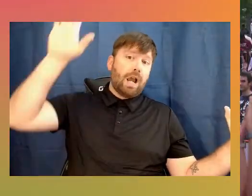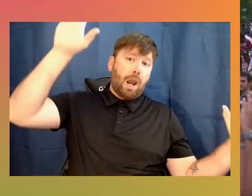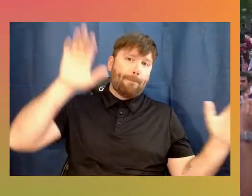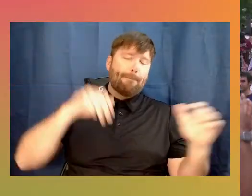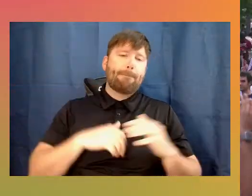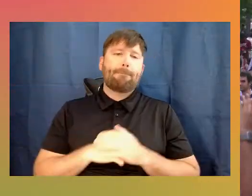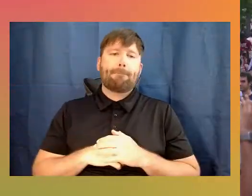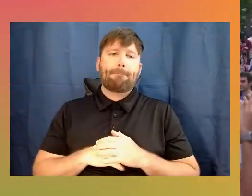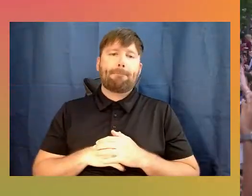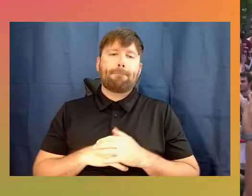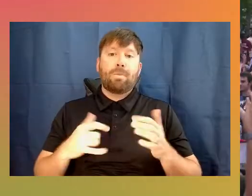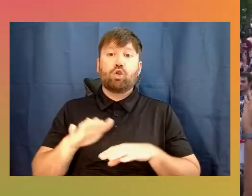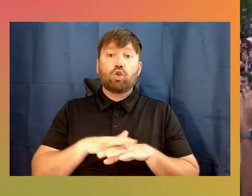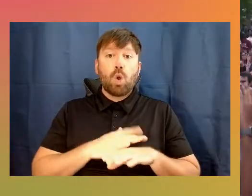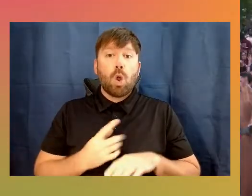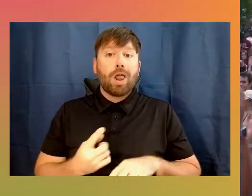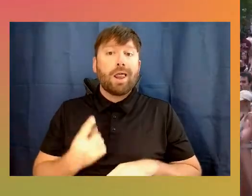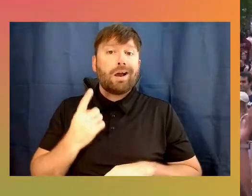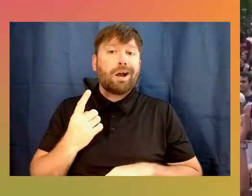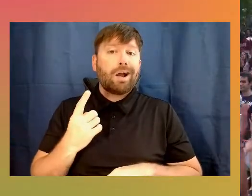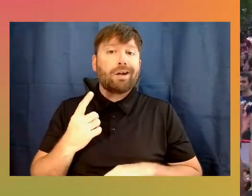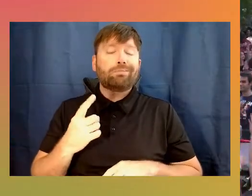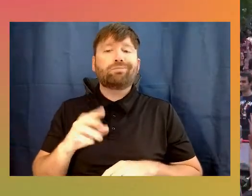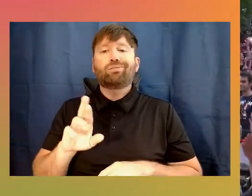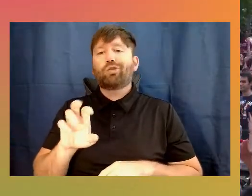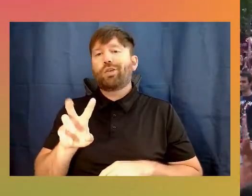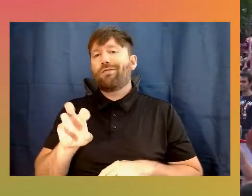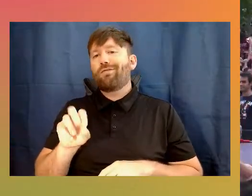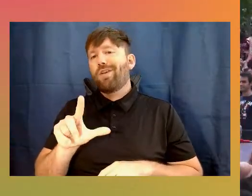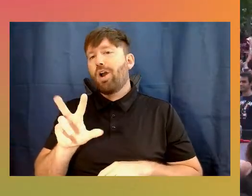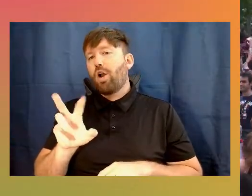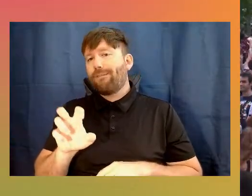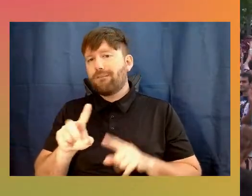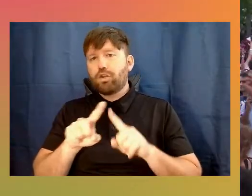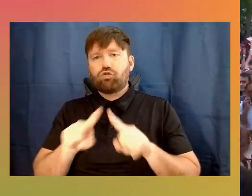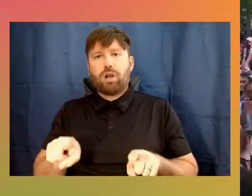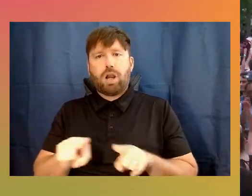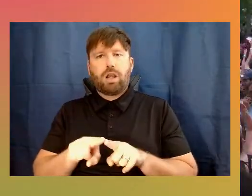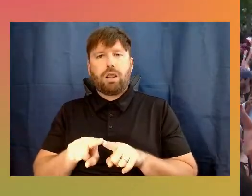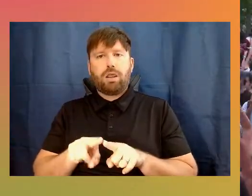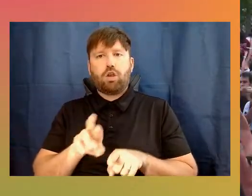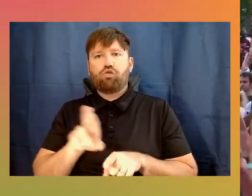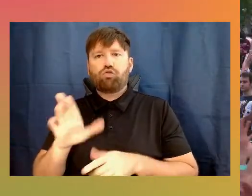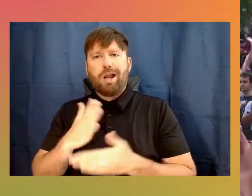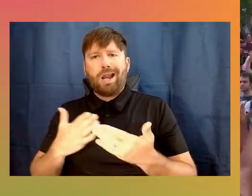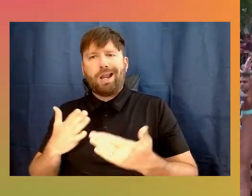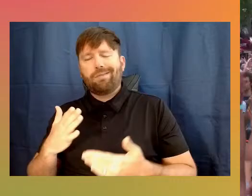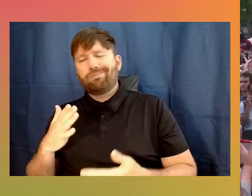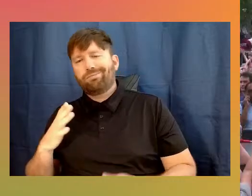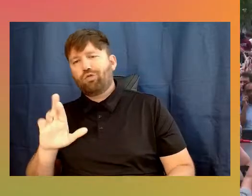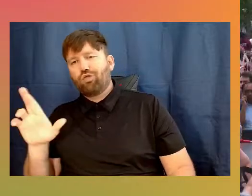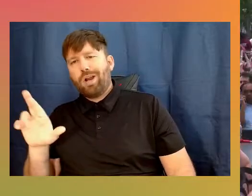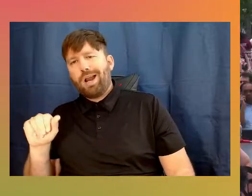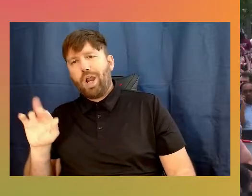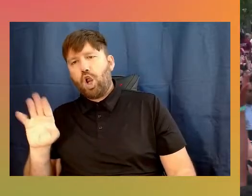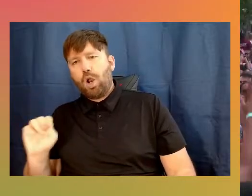RIGHT FOREARM TO THE SIDE. LEFT ARM TO THE SKY. SLOWLY COME BACK UP. STRAIGHTEN THE FRONT LEG. REVOLVE TRIANGLE.